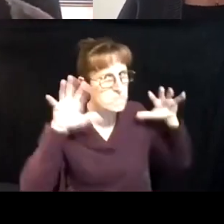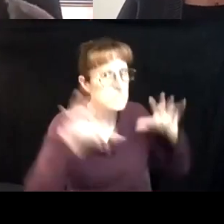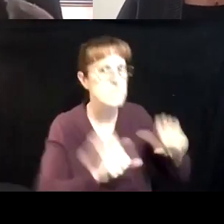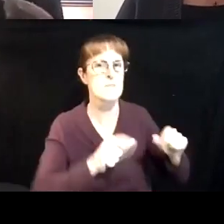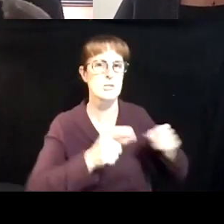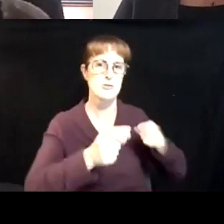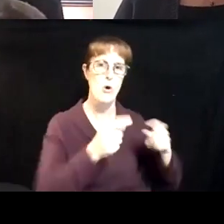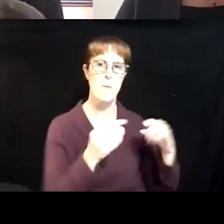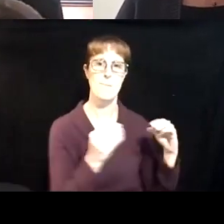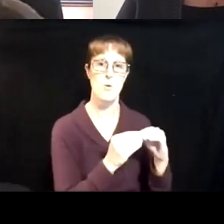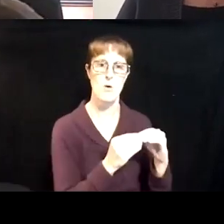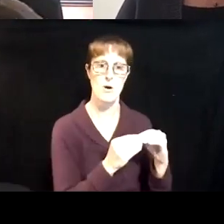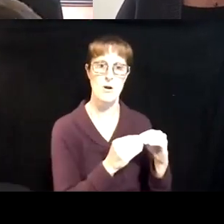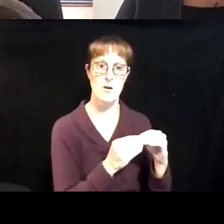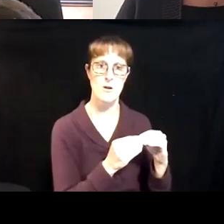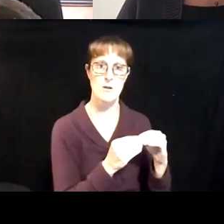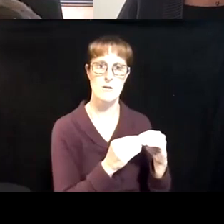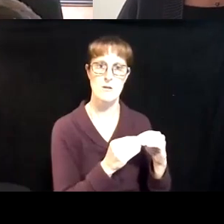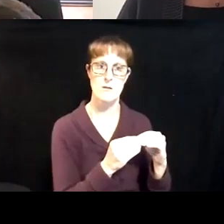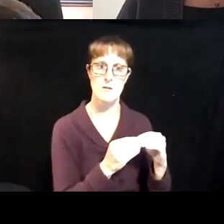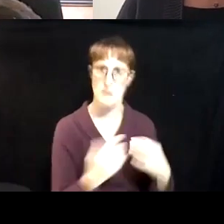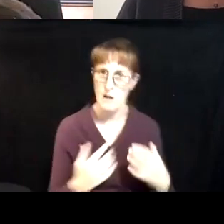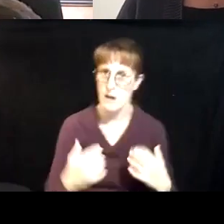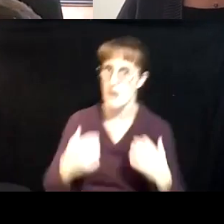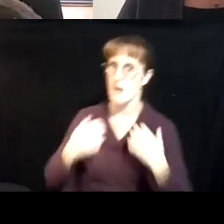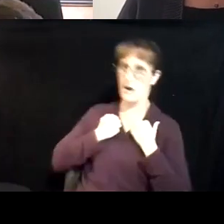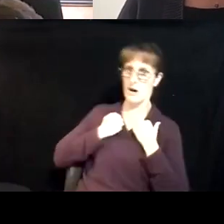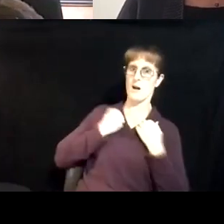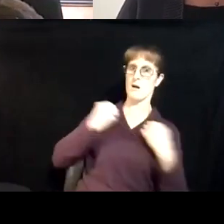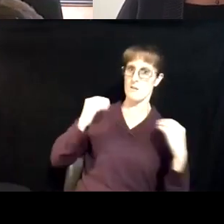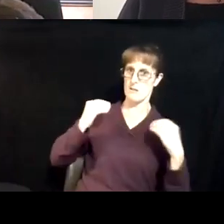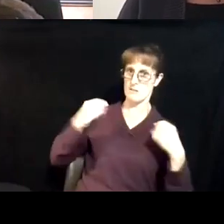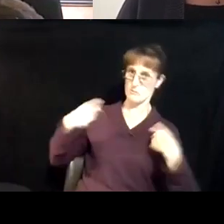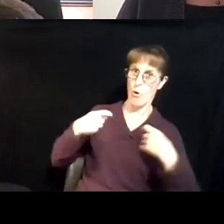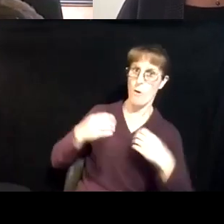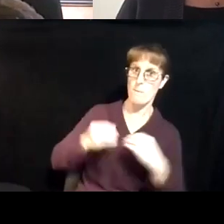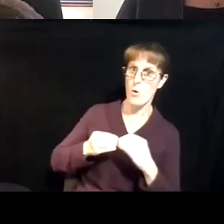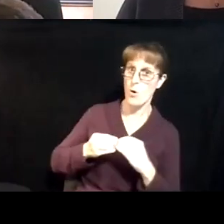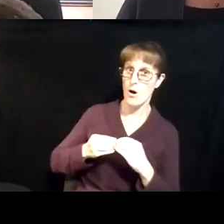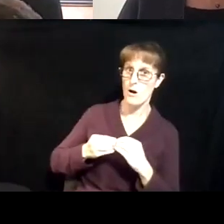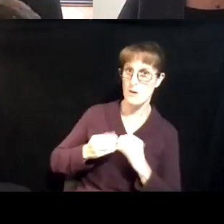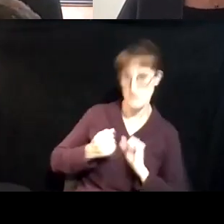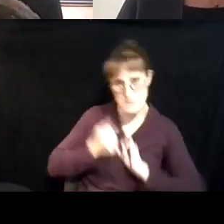Now you've upped the ante and you're really telling us you want to be in control, well we'll control you even more.